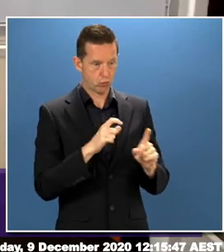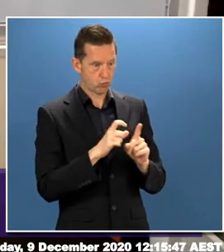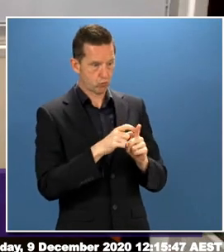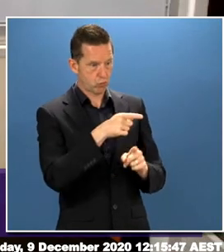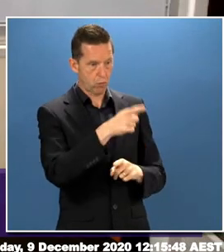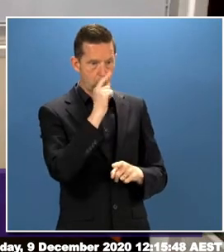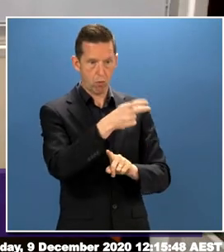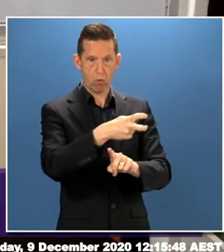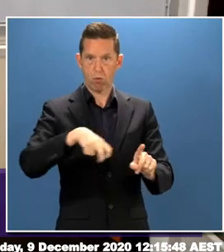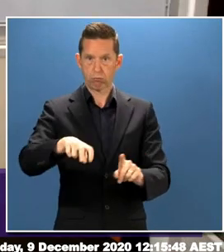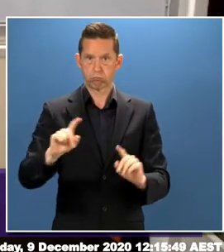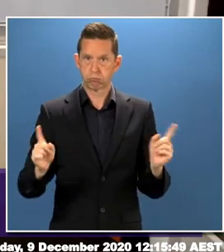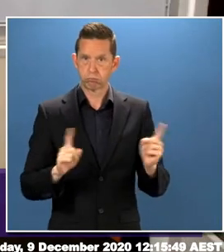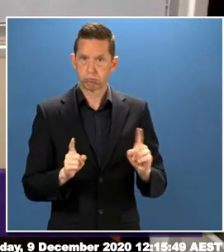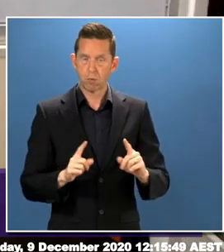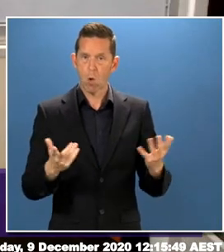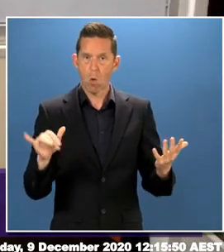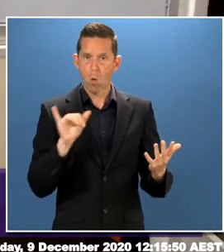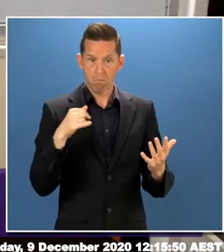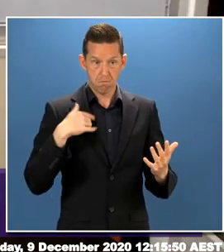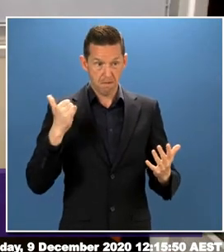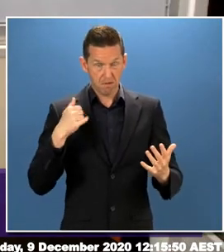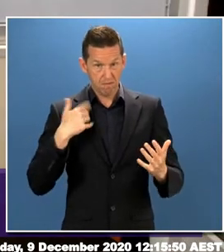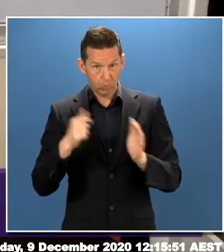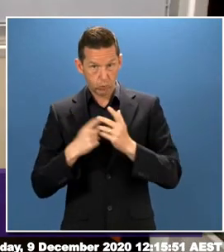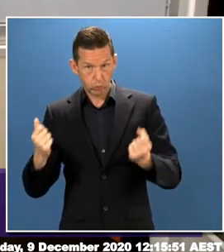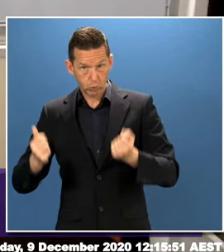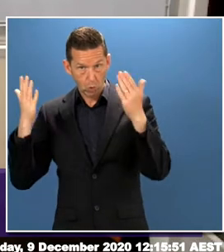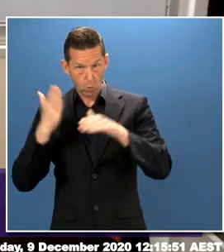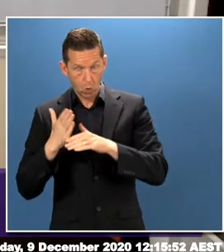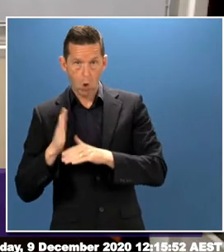or whether I would even have to give up work to go back home to look after her.